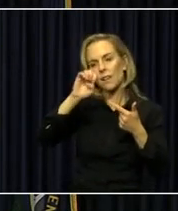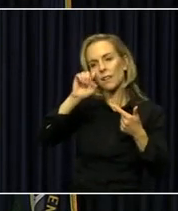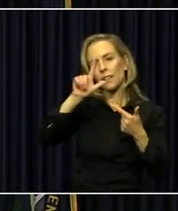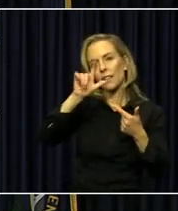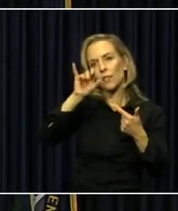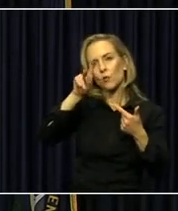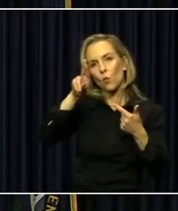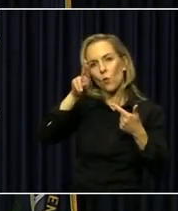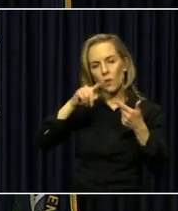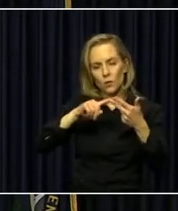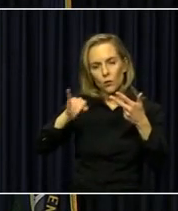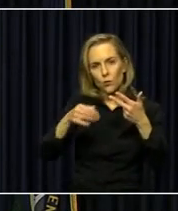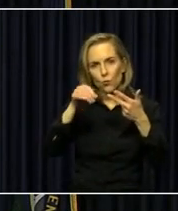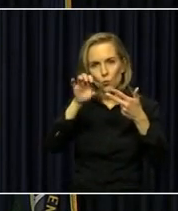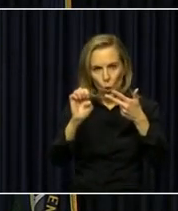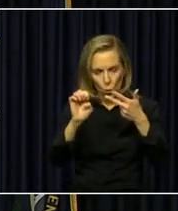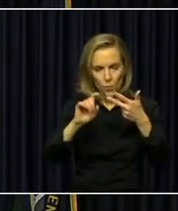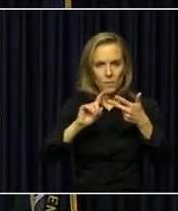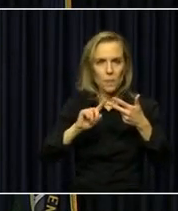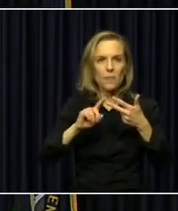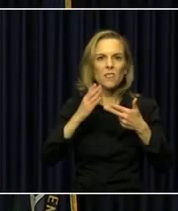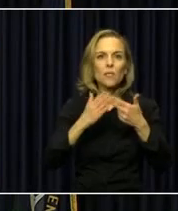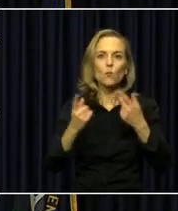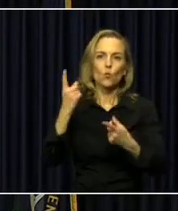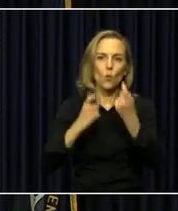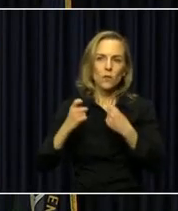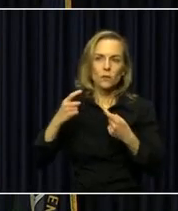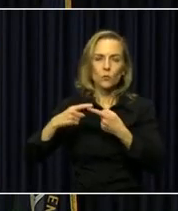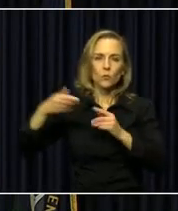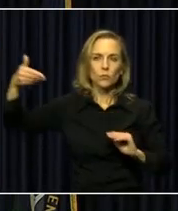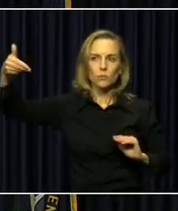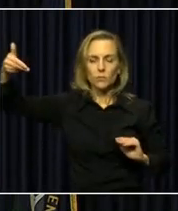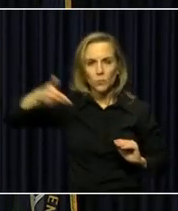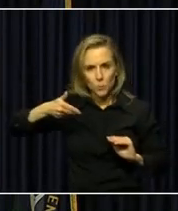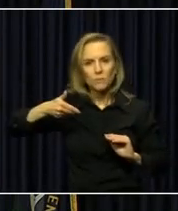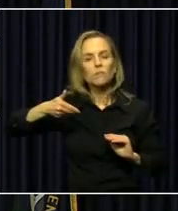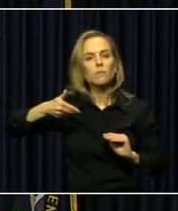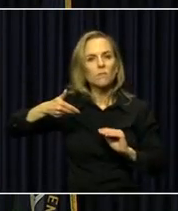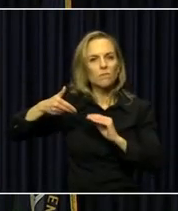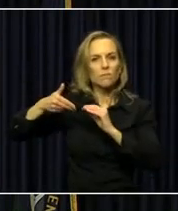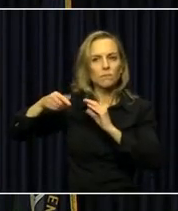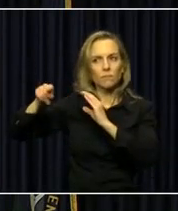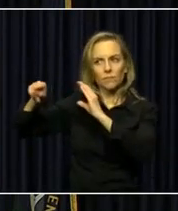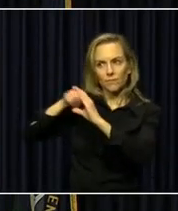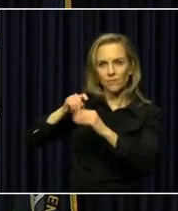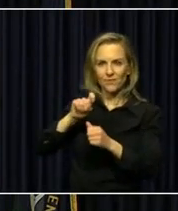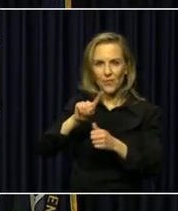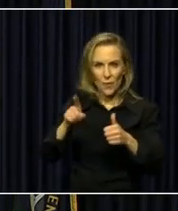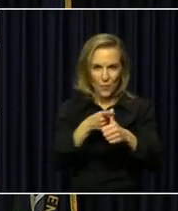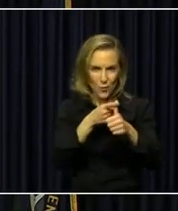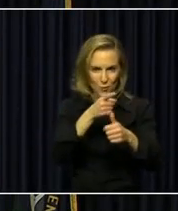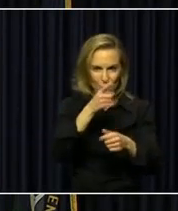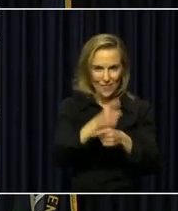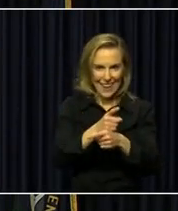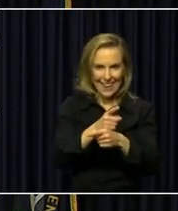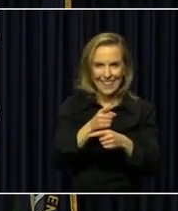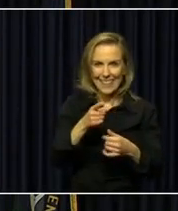5,000 PLUS THAT WEREN'T HOLDING THEM, THAT WERE DOING THE RIGHT THING. I BELIEVE THAT WE HAD MORE